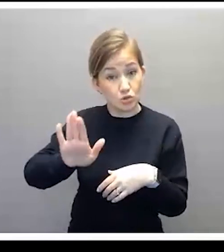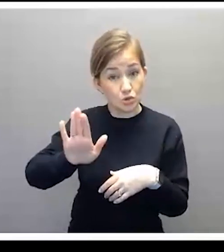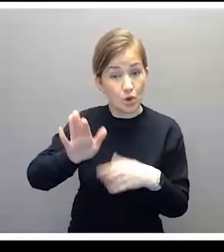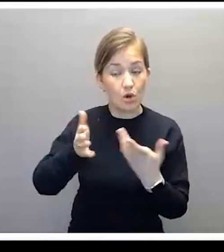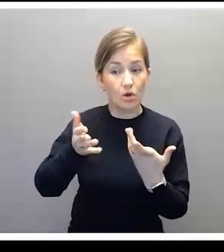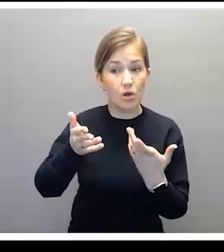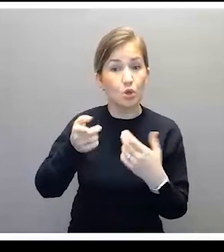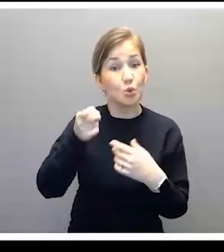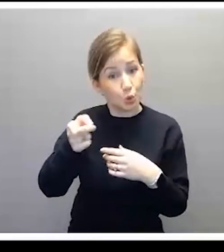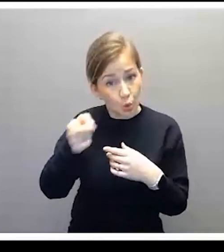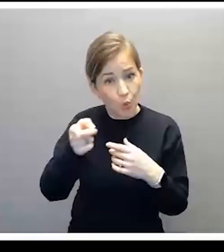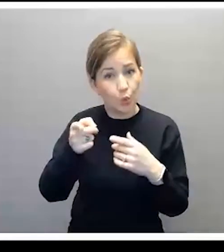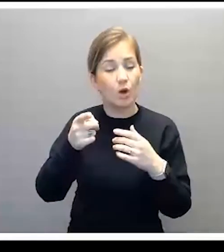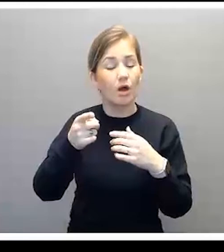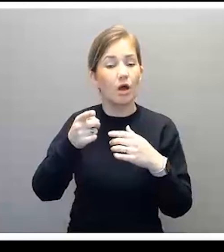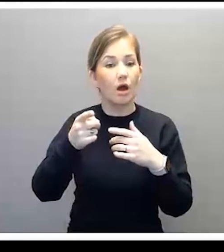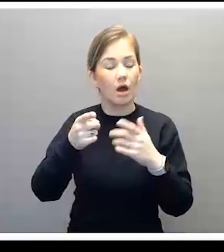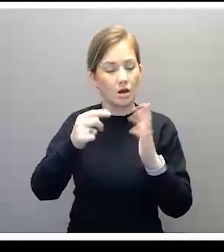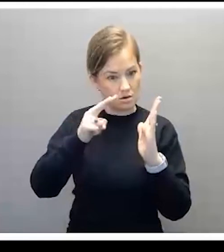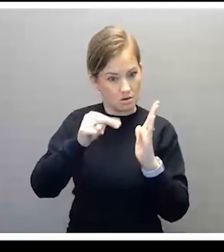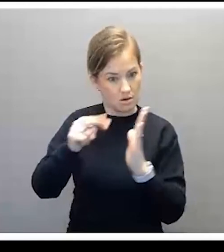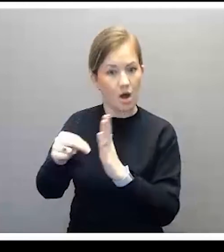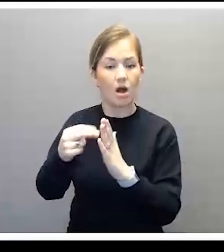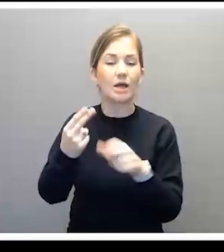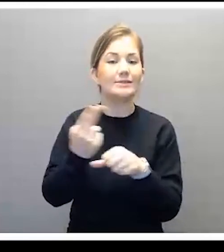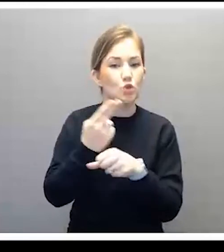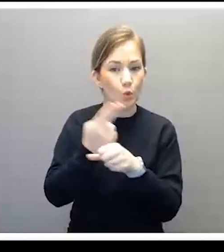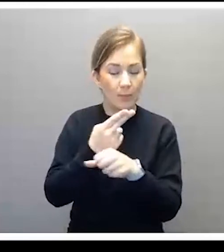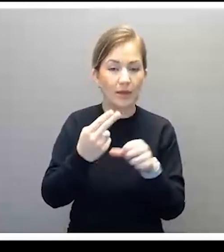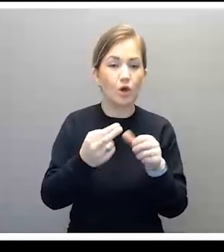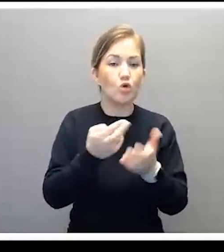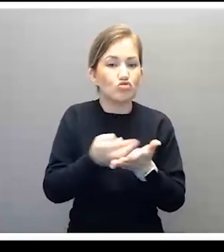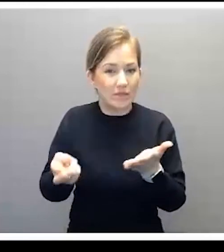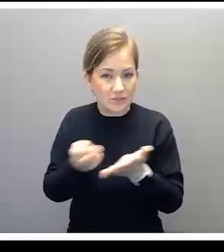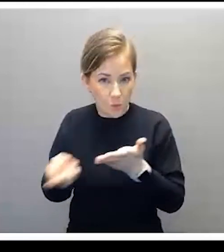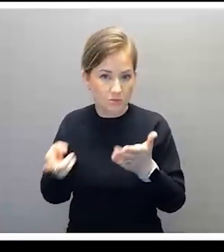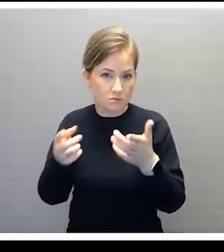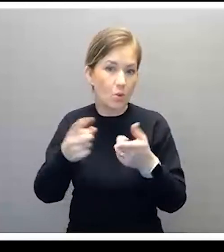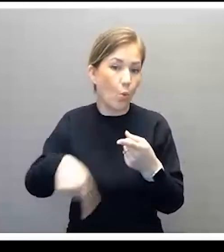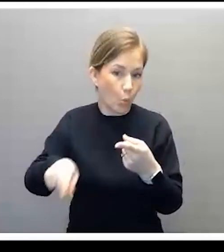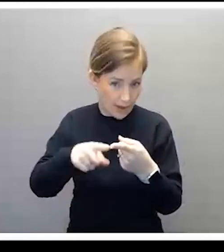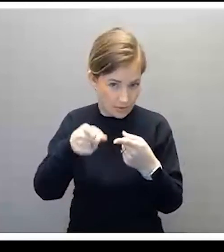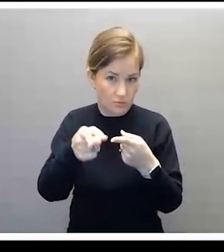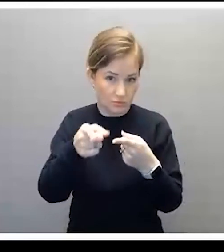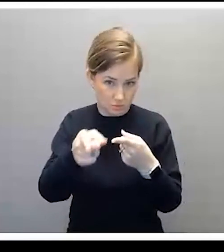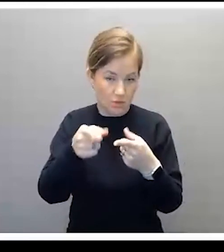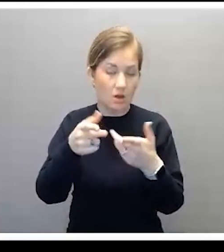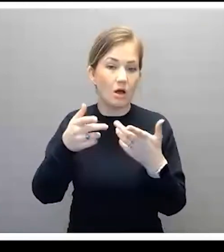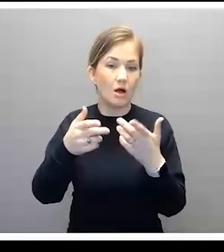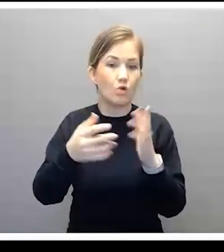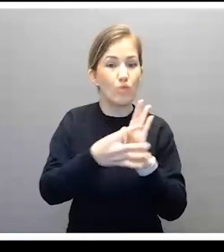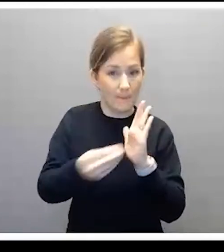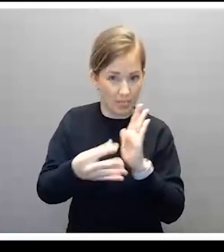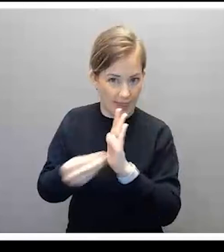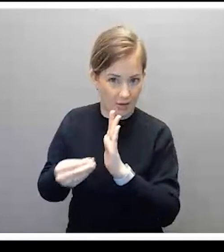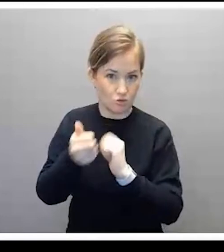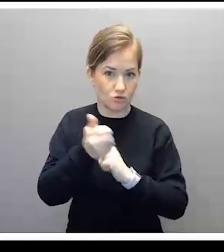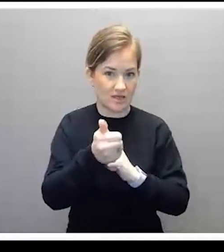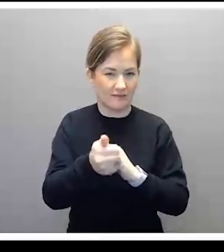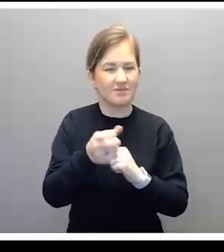you're scanning, you're consuming resources on the file system, when you replicate. Because you have to go through and scan everything.